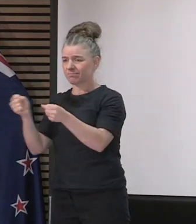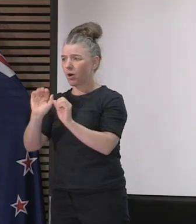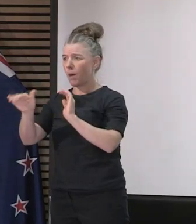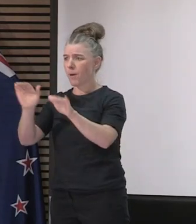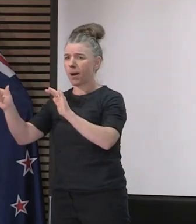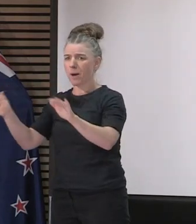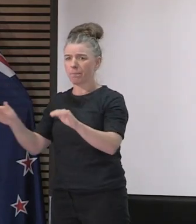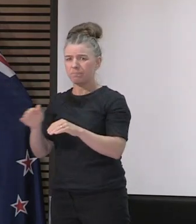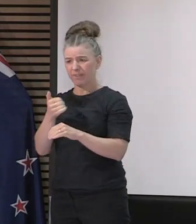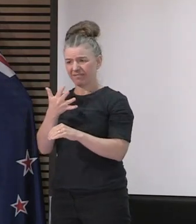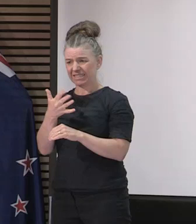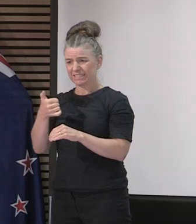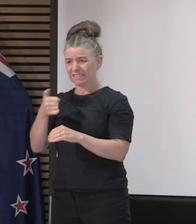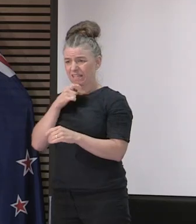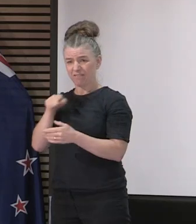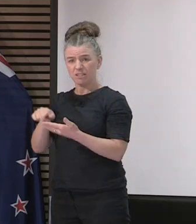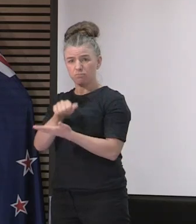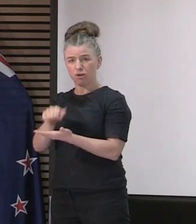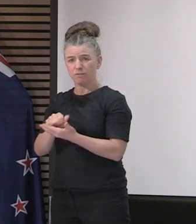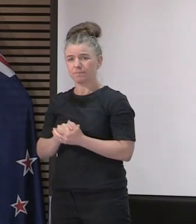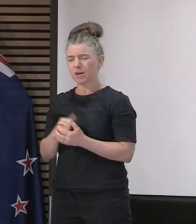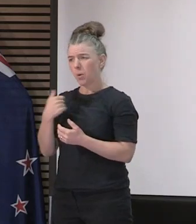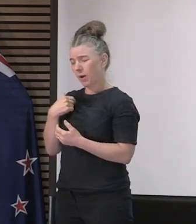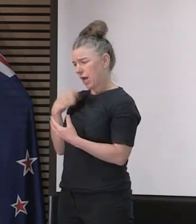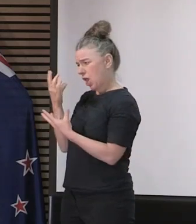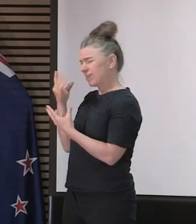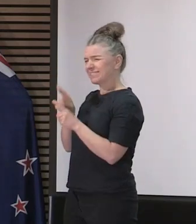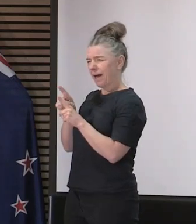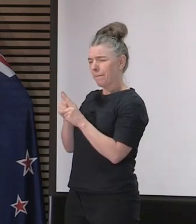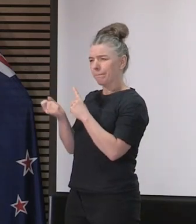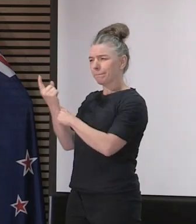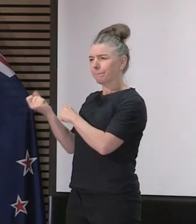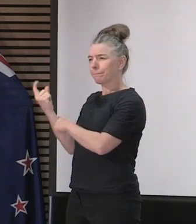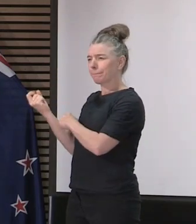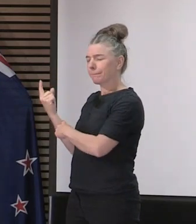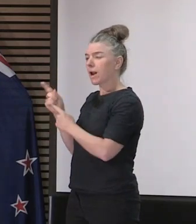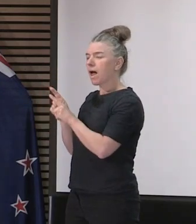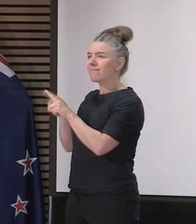actively leading the process of providing advice and they will continue to. And in